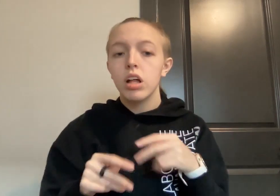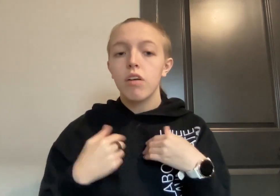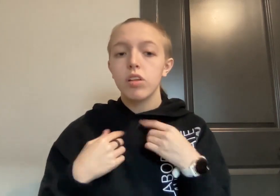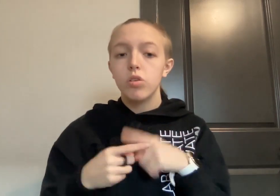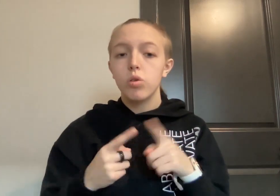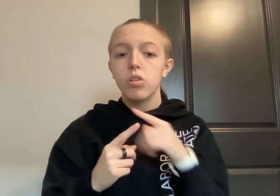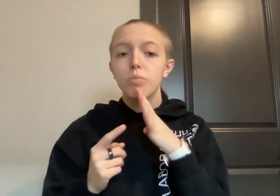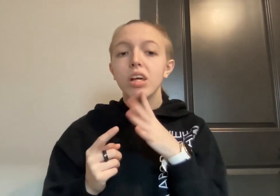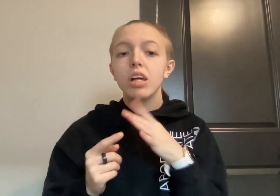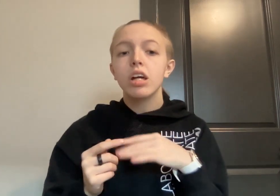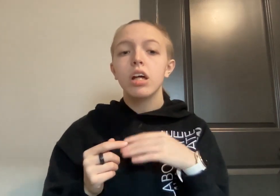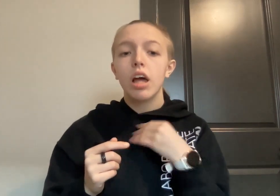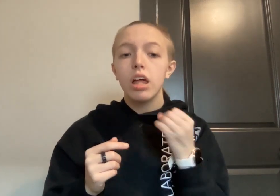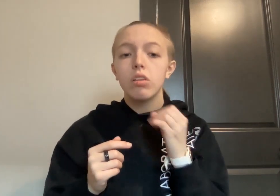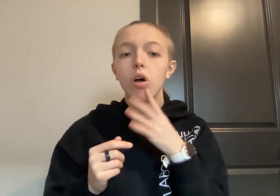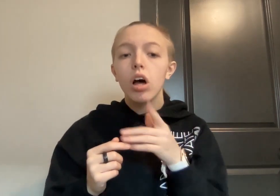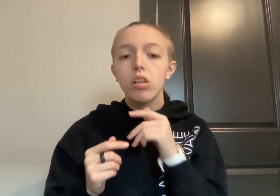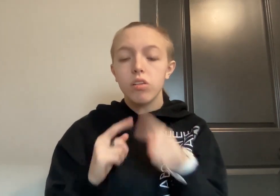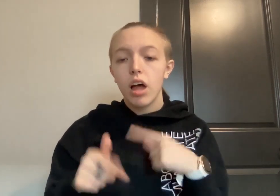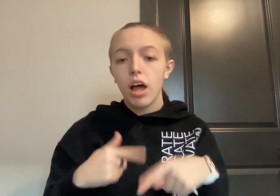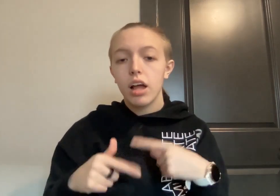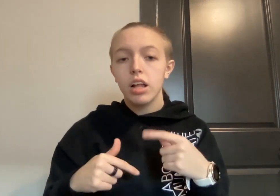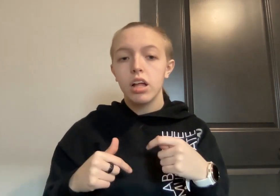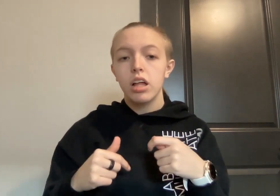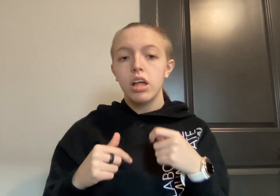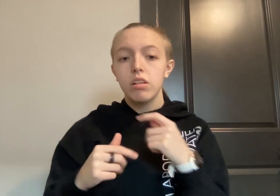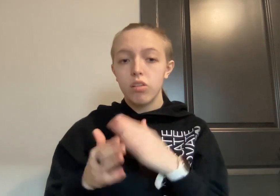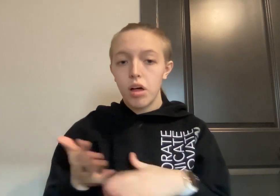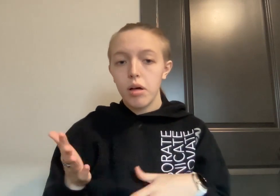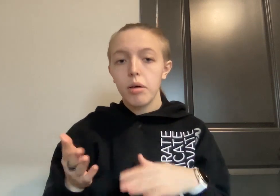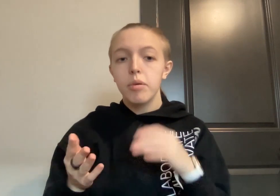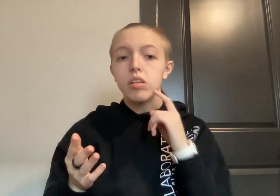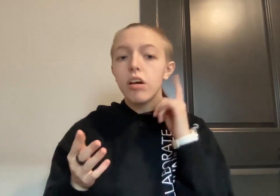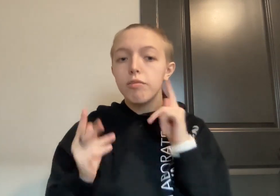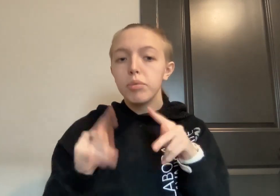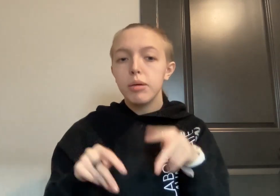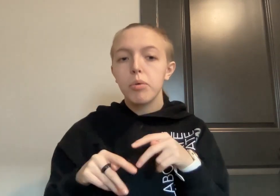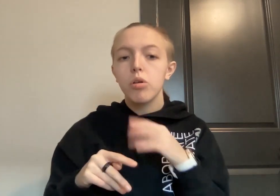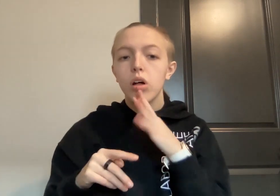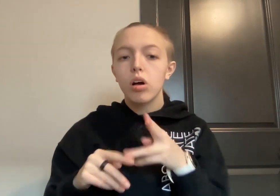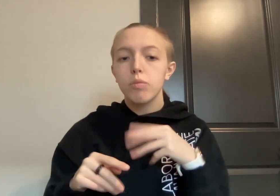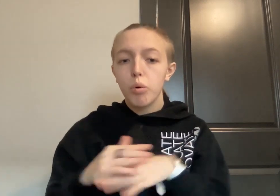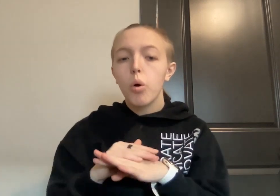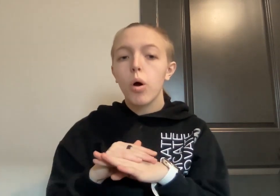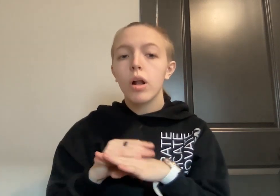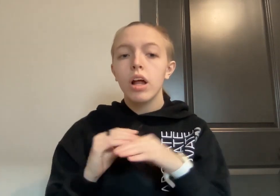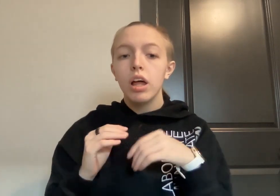having to speak and not sign. Some deaf people are born